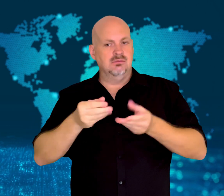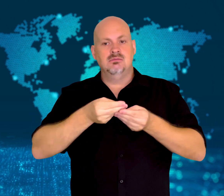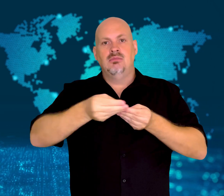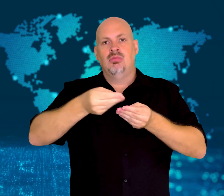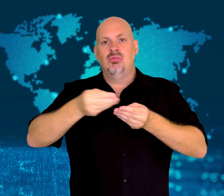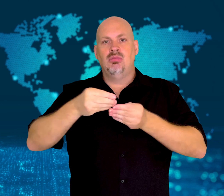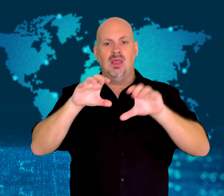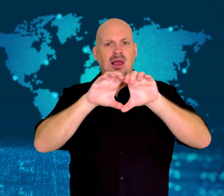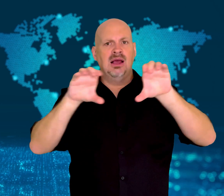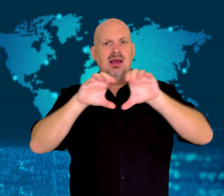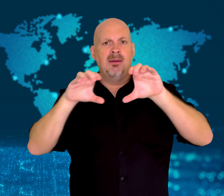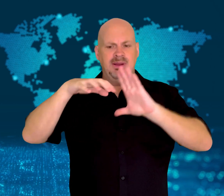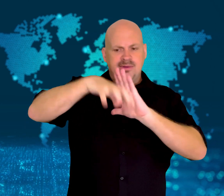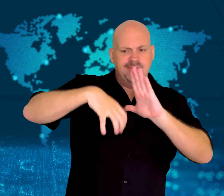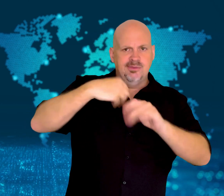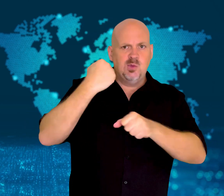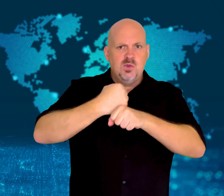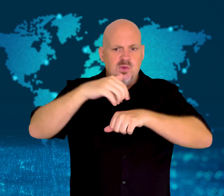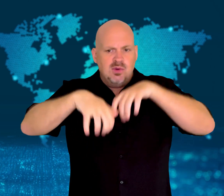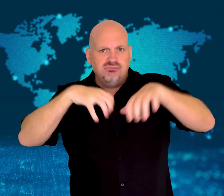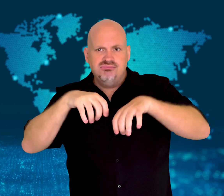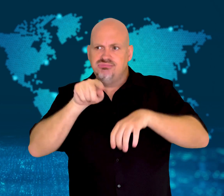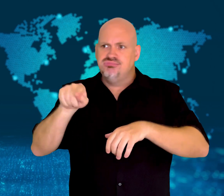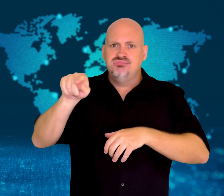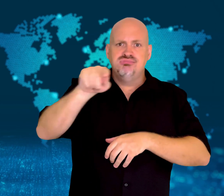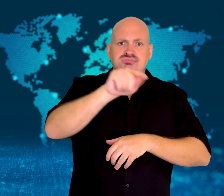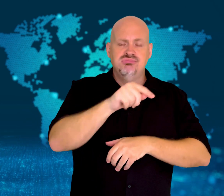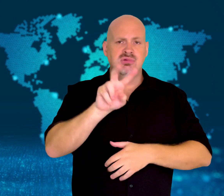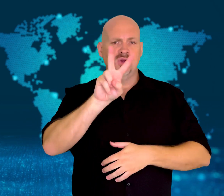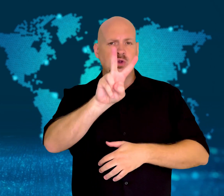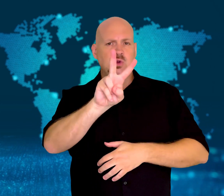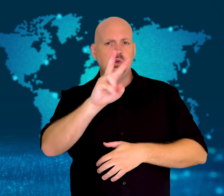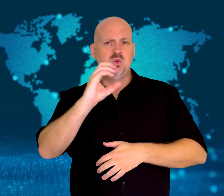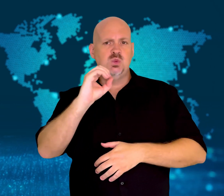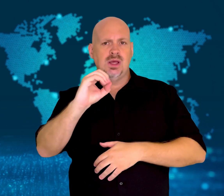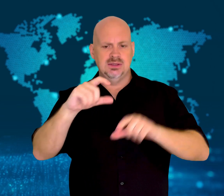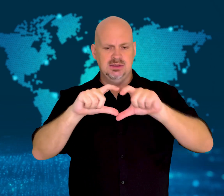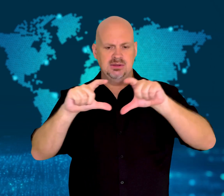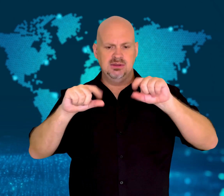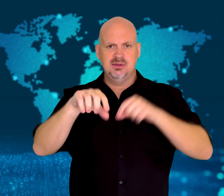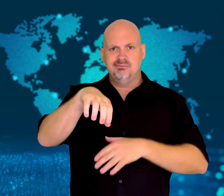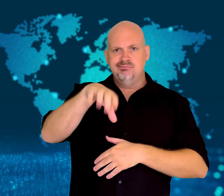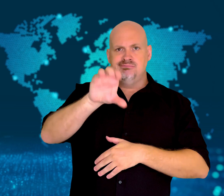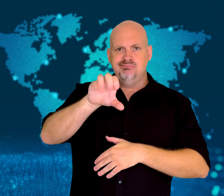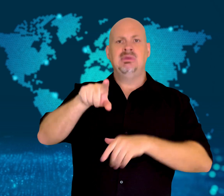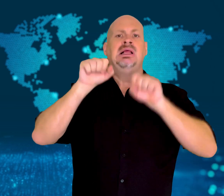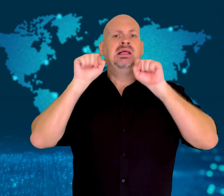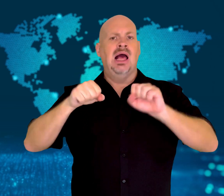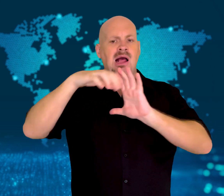The group discovered that the government had given 20 companies a license